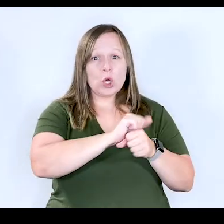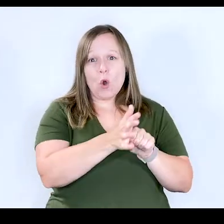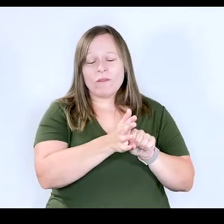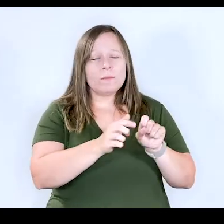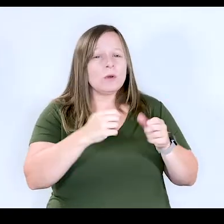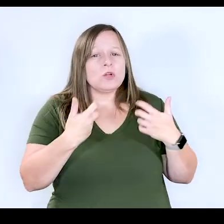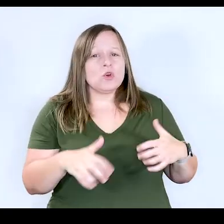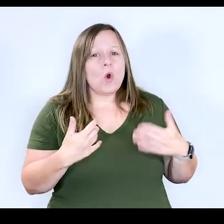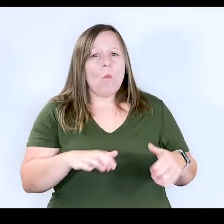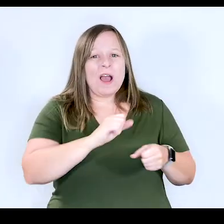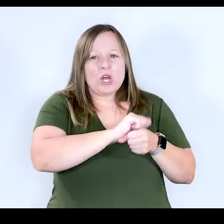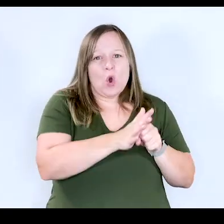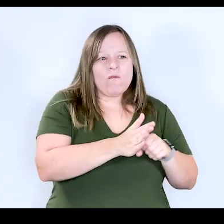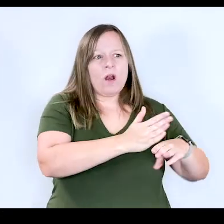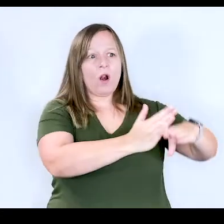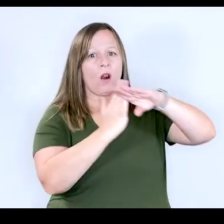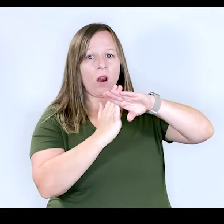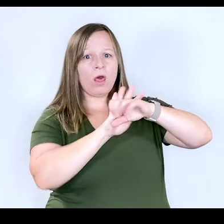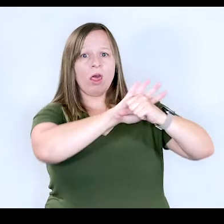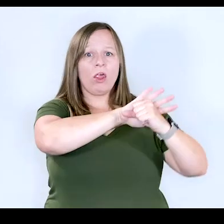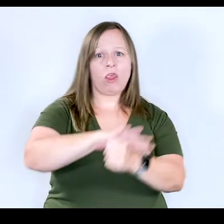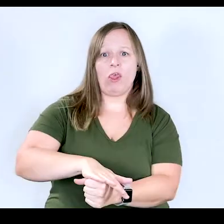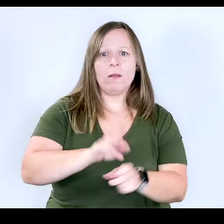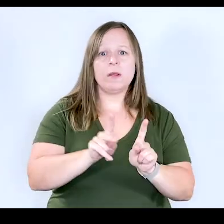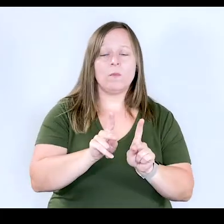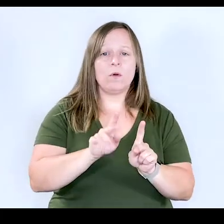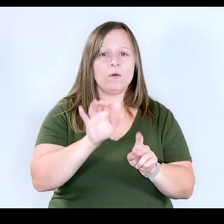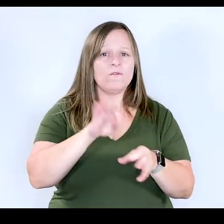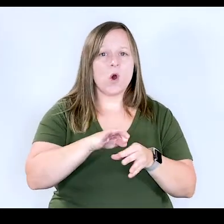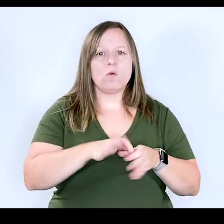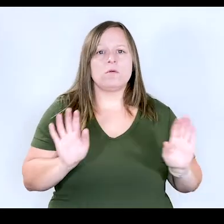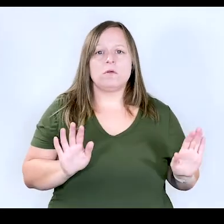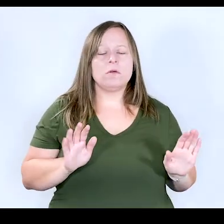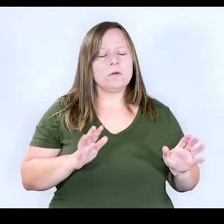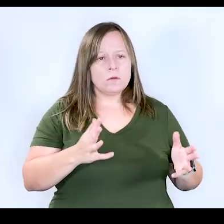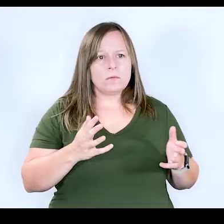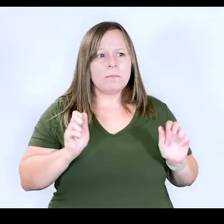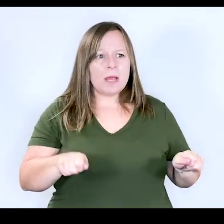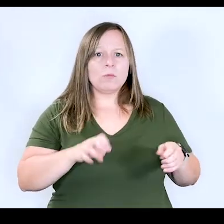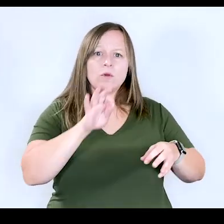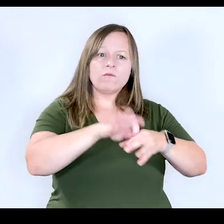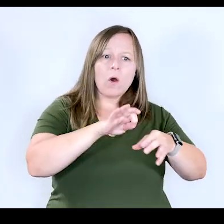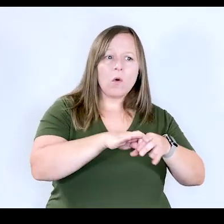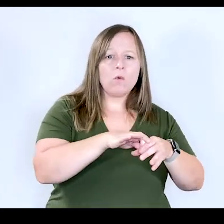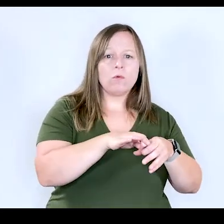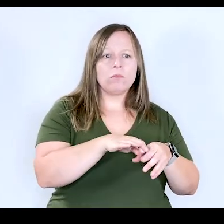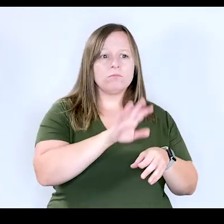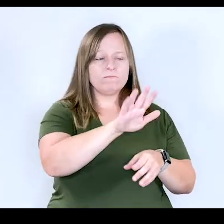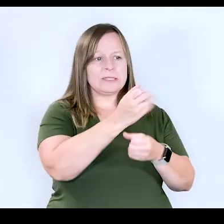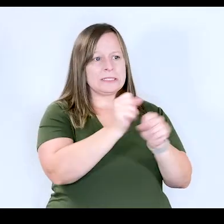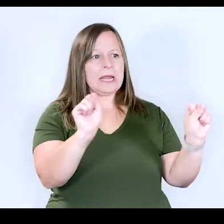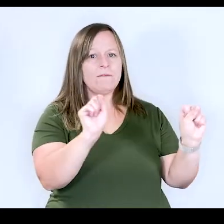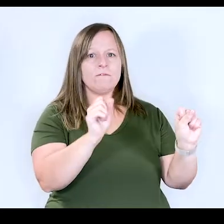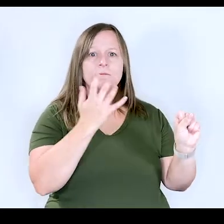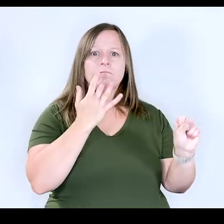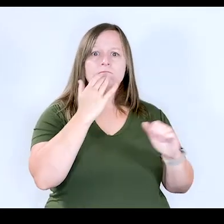But we don't want COVID to get in the way of people voting. We want people to be able to vote and be able to vote in a way that feels safe to them.